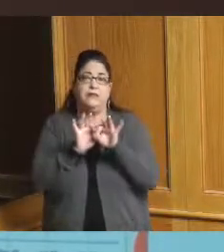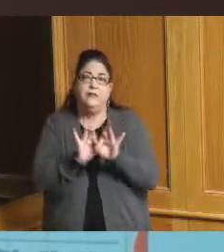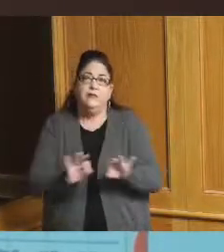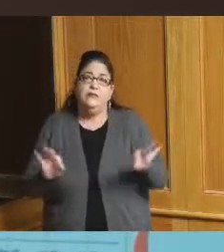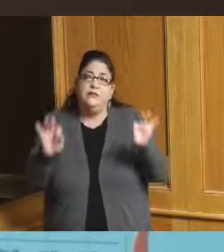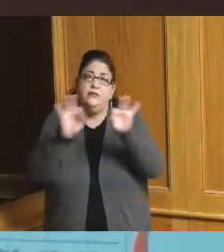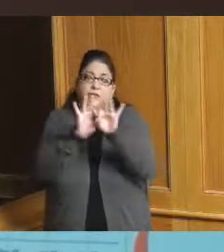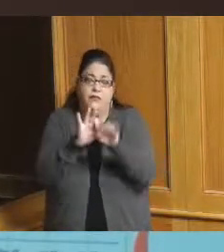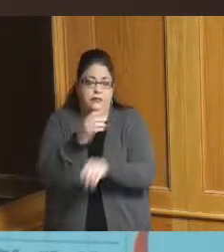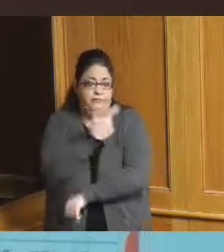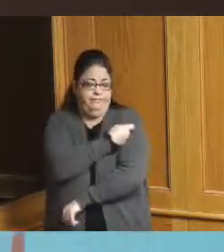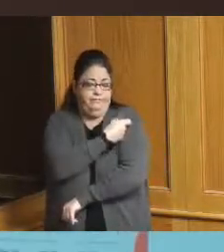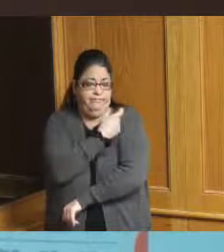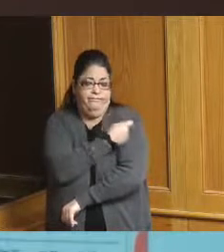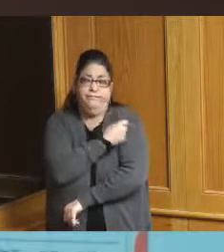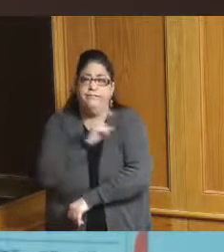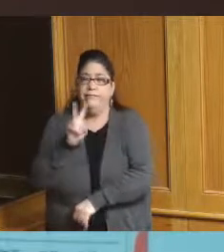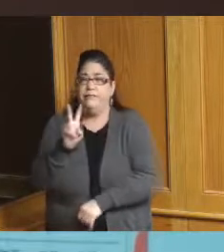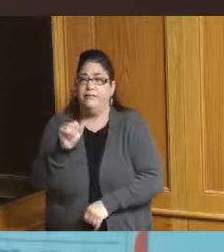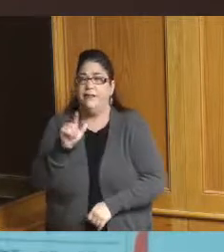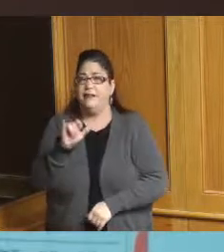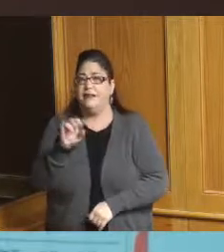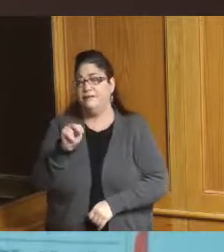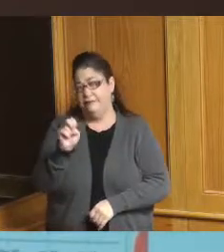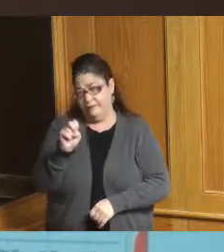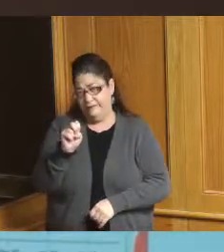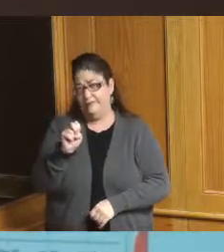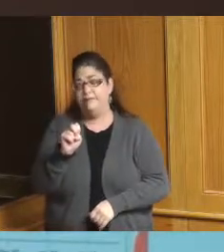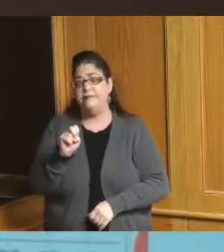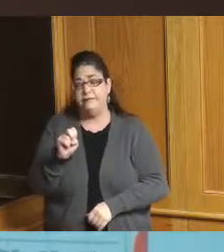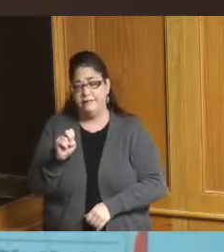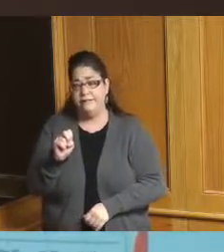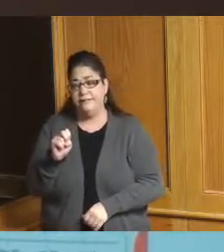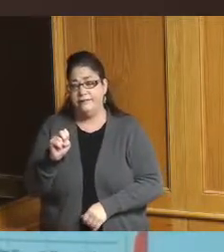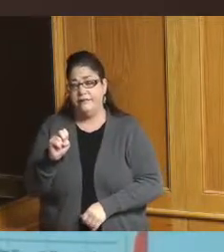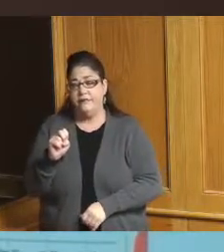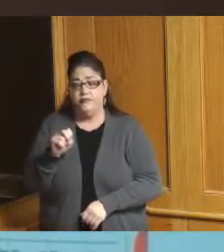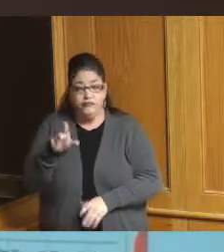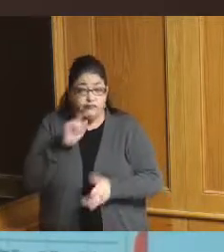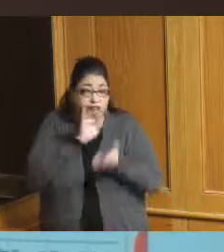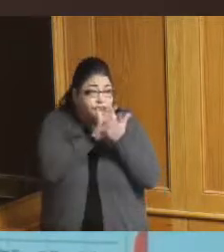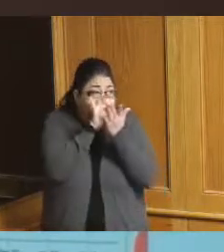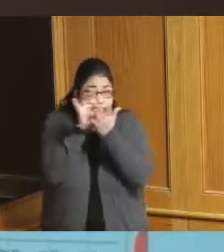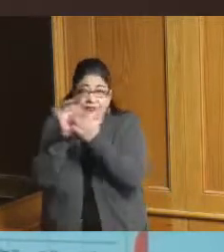vaccine and so there's different ways that you can calculate it but probably the best is when the